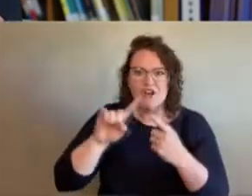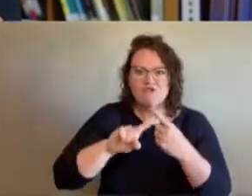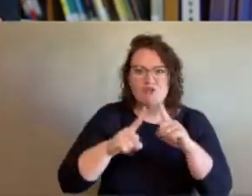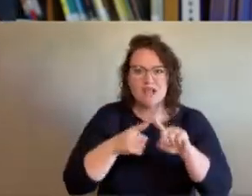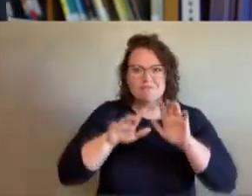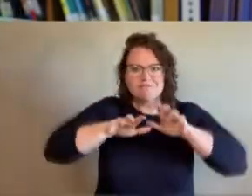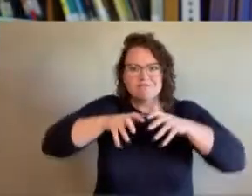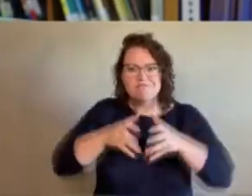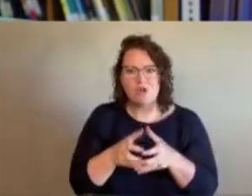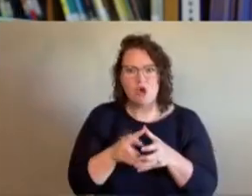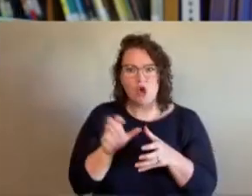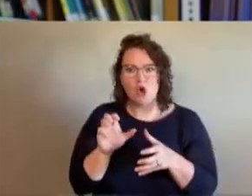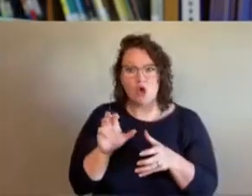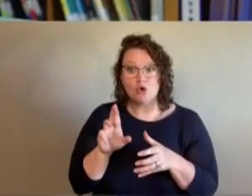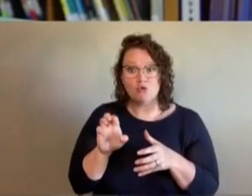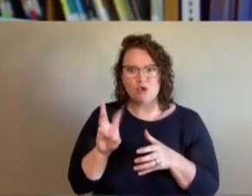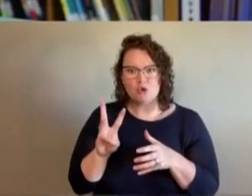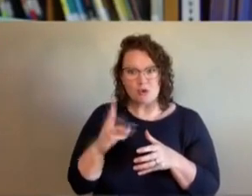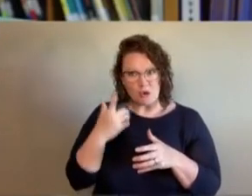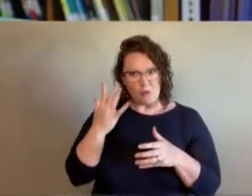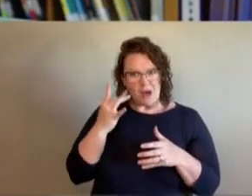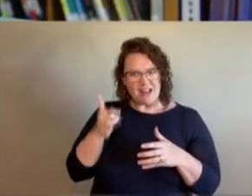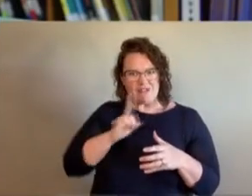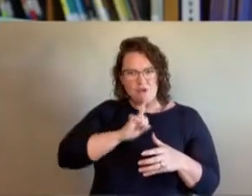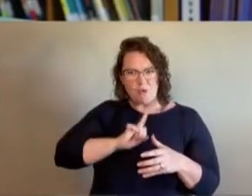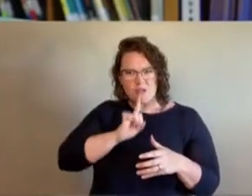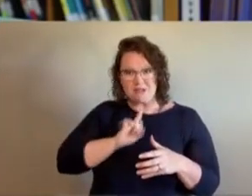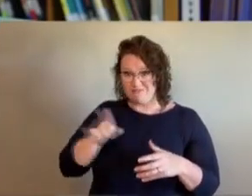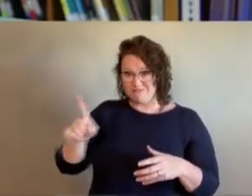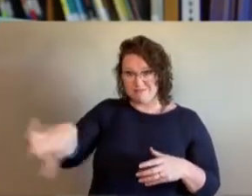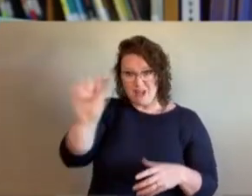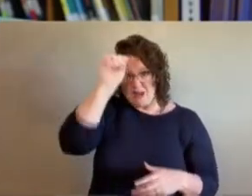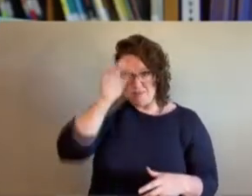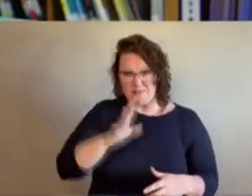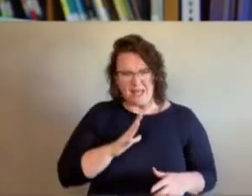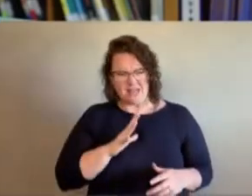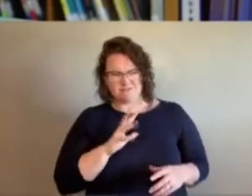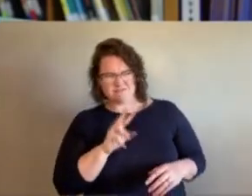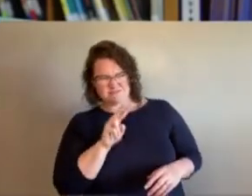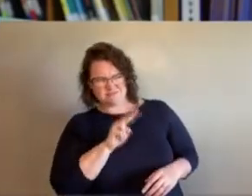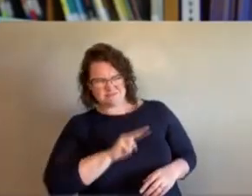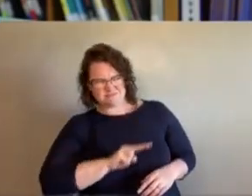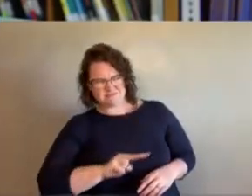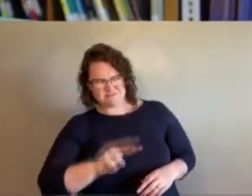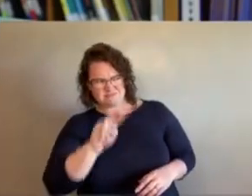He got lonely at sea with only the two, so he pulled into port and captained a crew. He is trying to find some